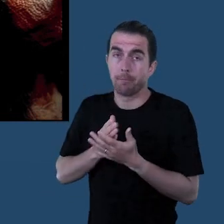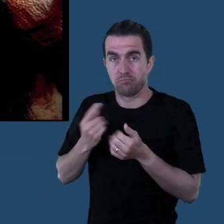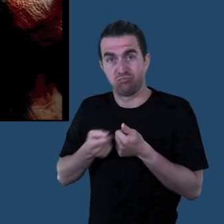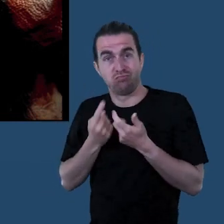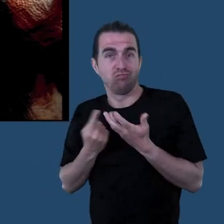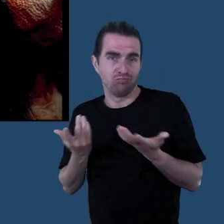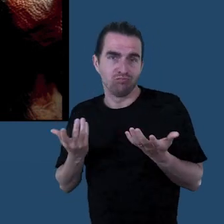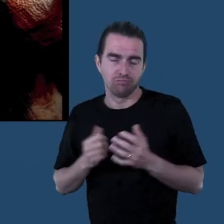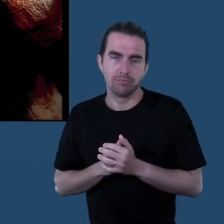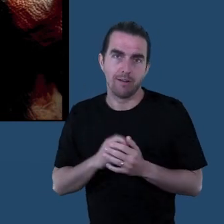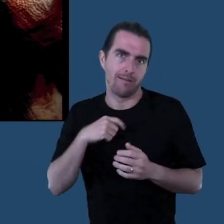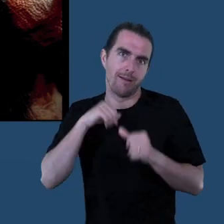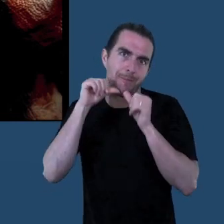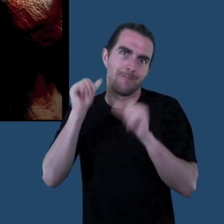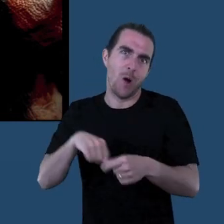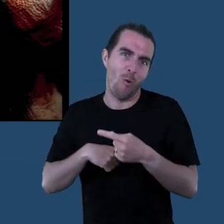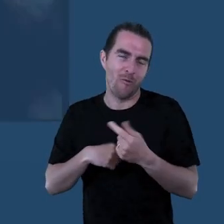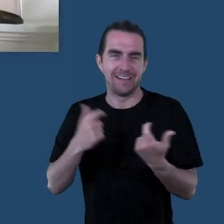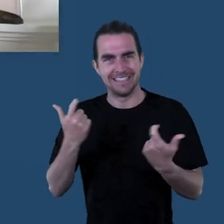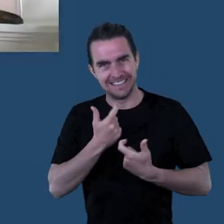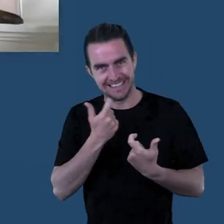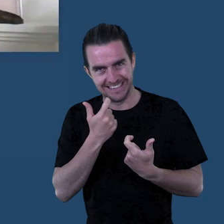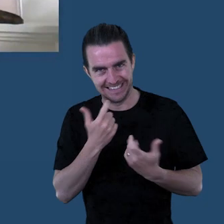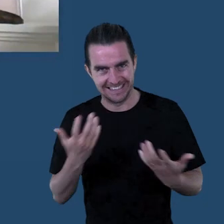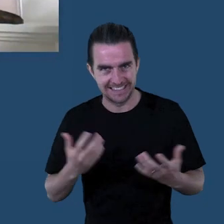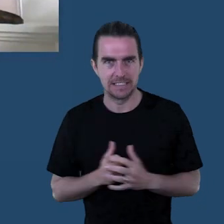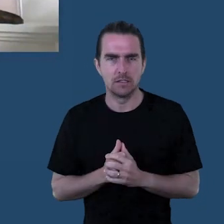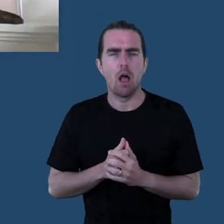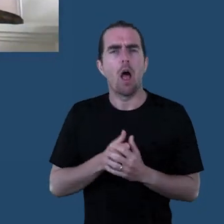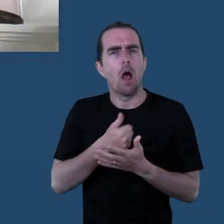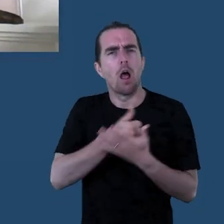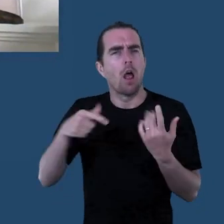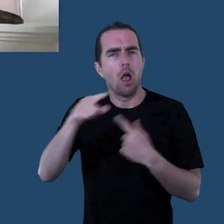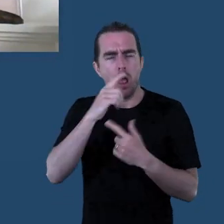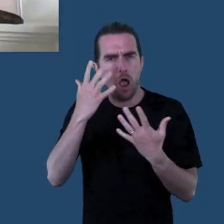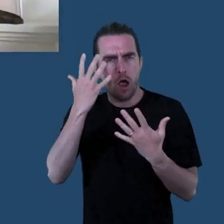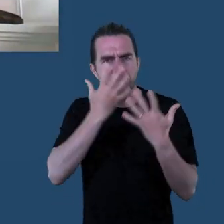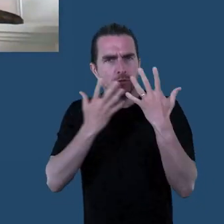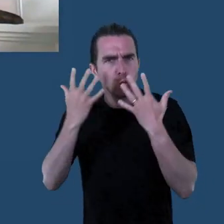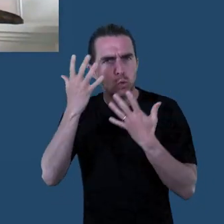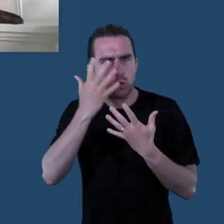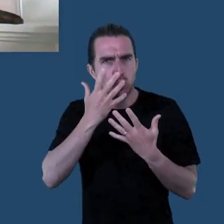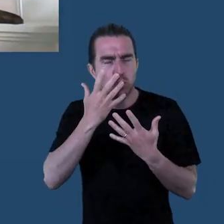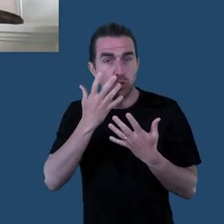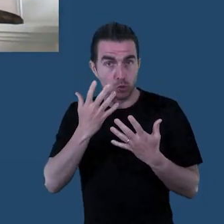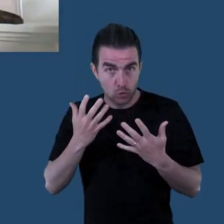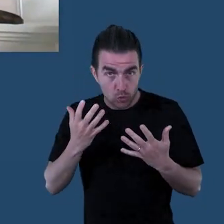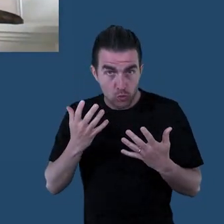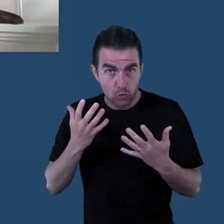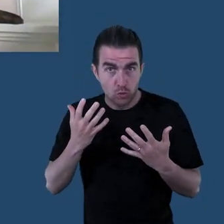That's why I love them. But there is, there's often quite a bit of confusion